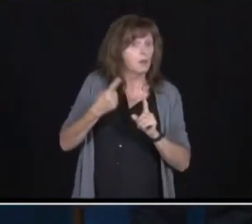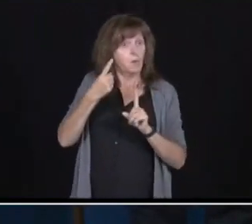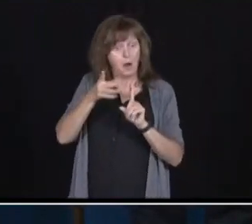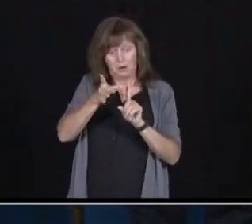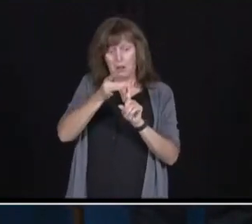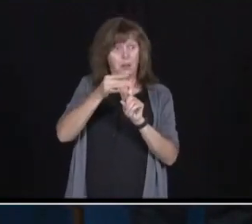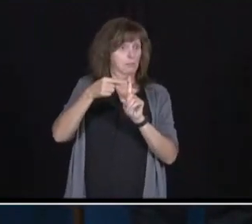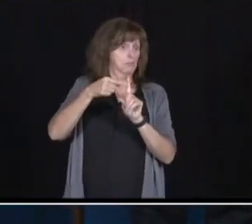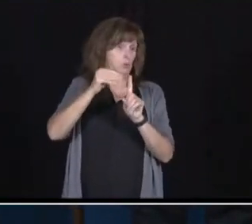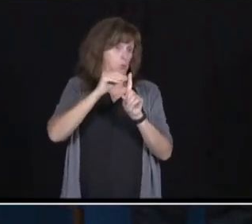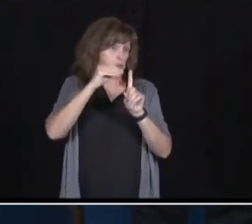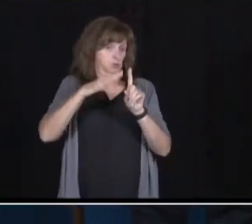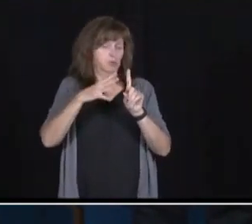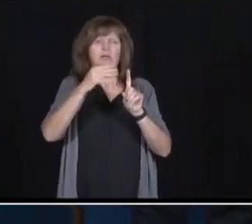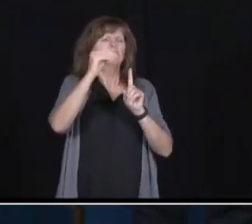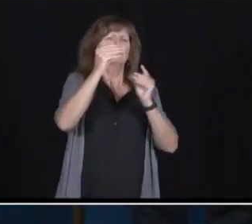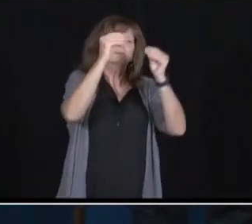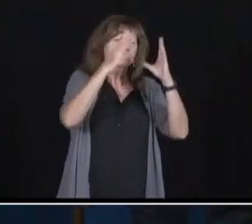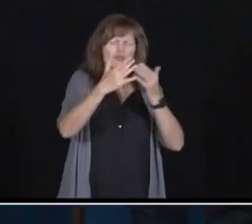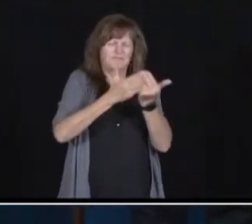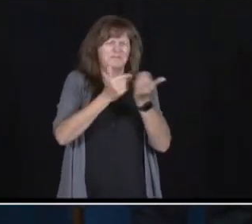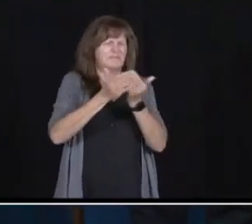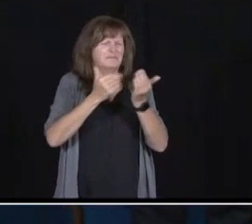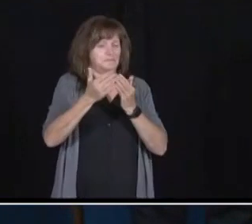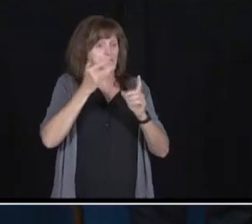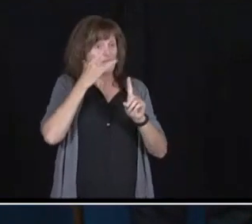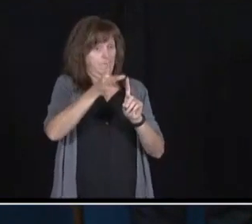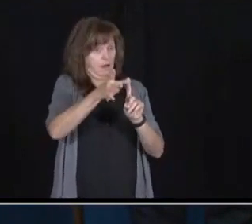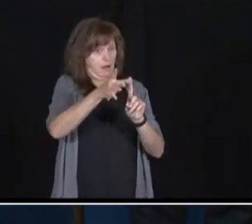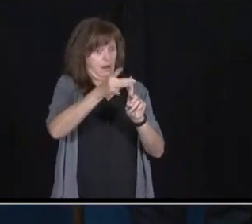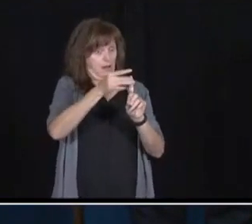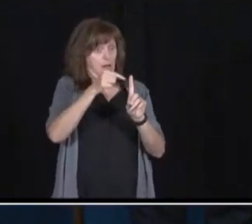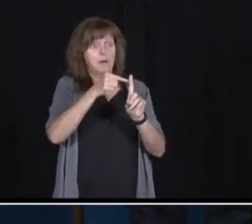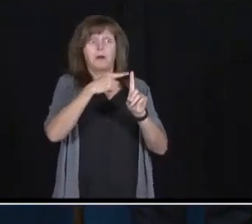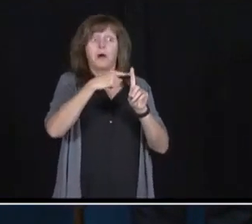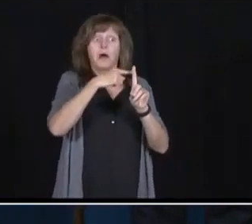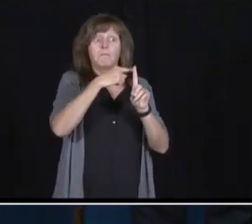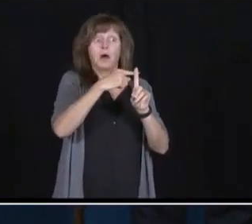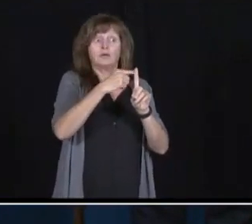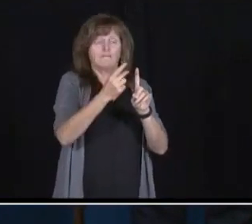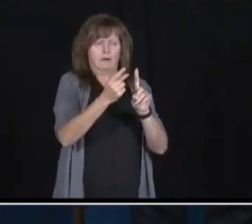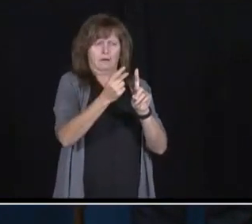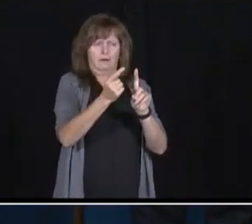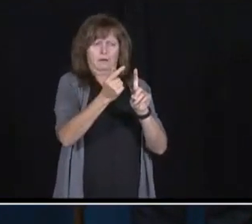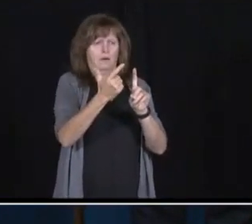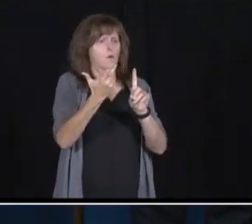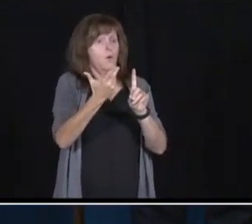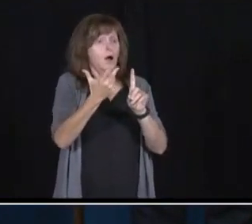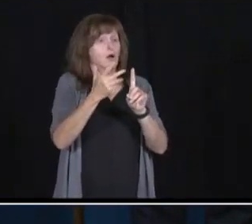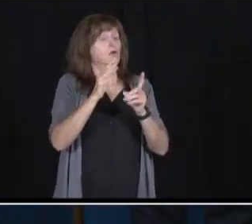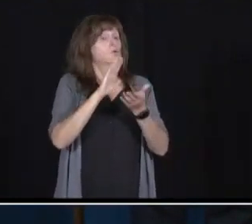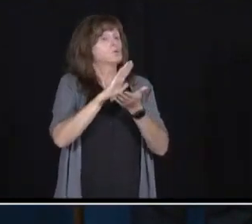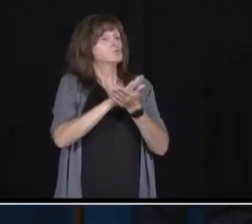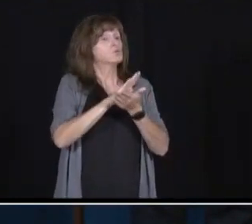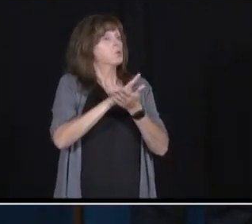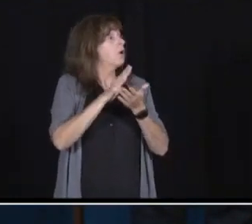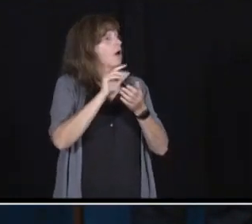any potential COVID-19 outbreak. We will do this by ensuring that if somebody in a school whether it be a student